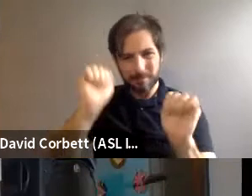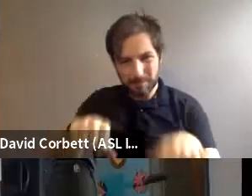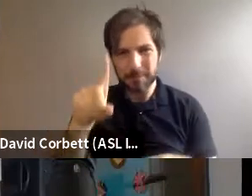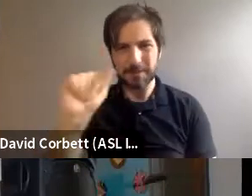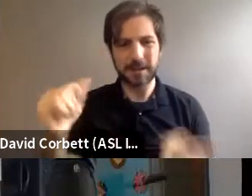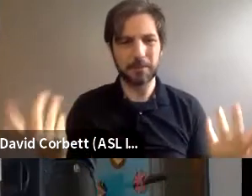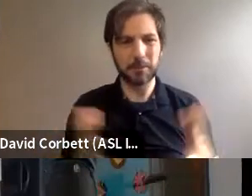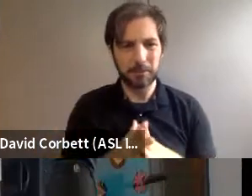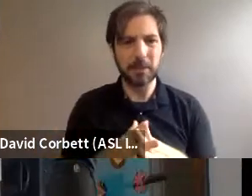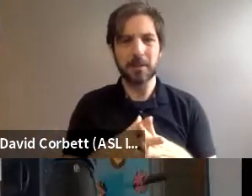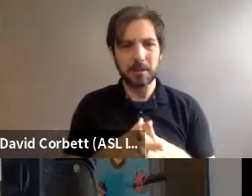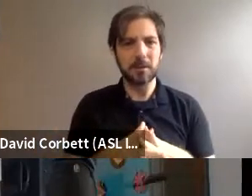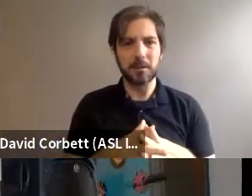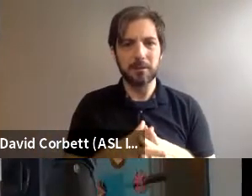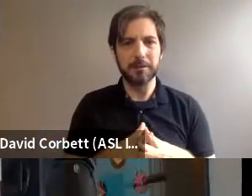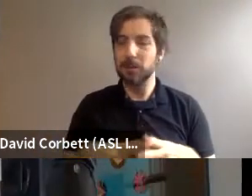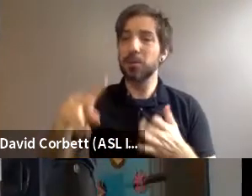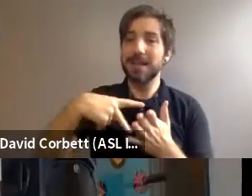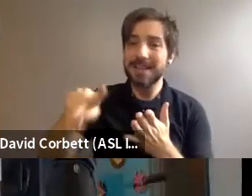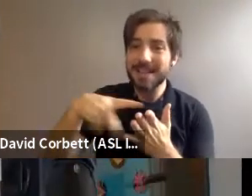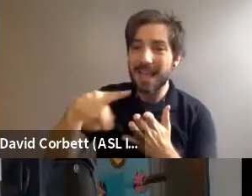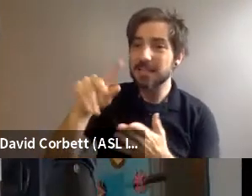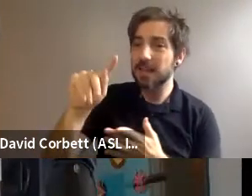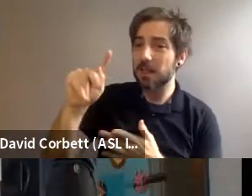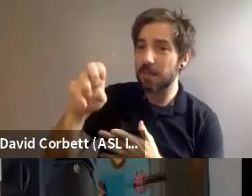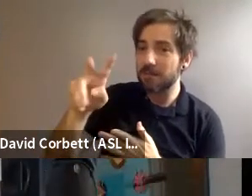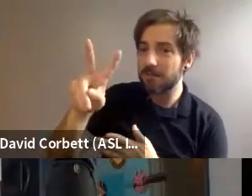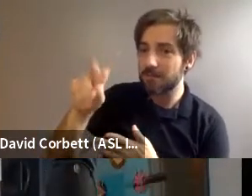part of that thinking. Dance the Vote began in 2018 when I noticed